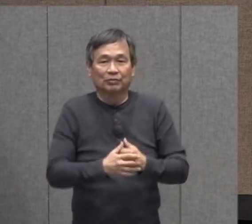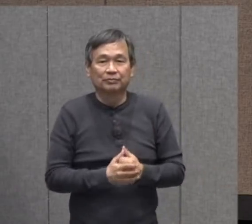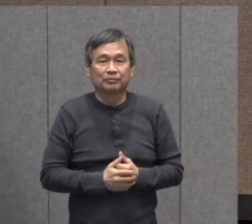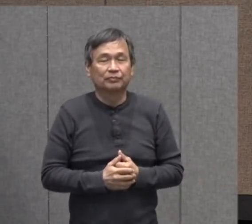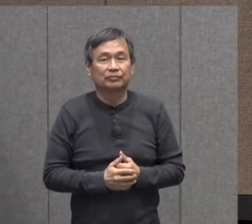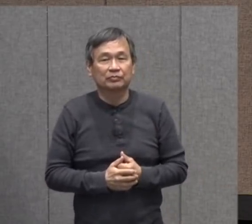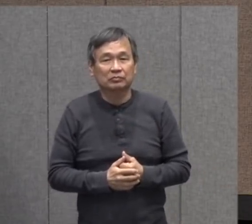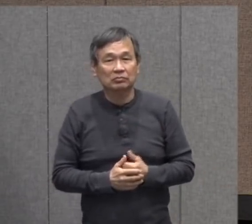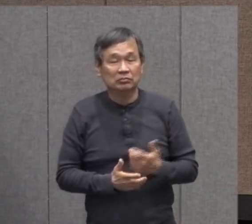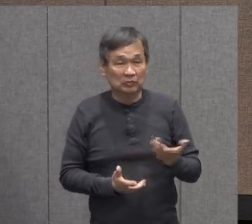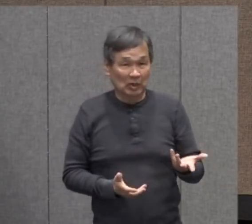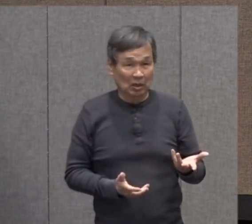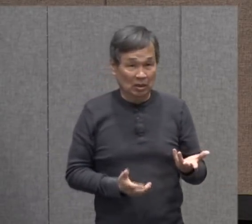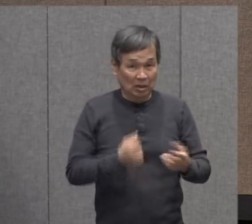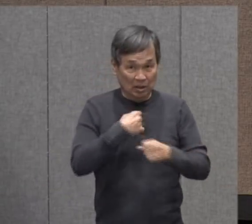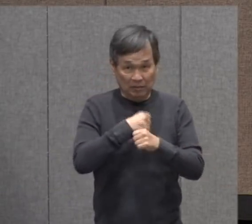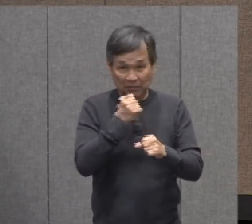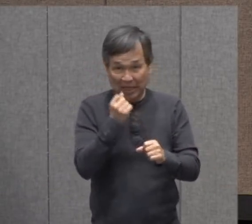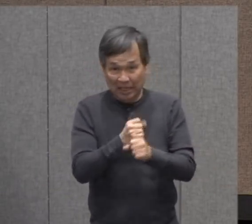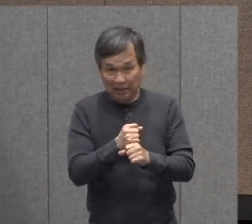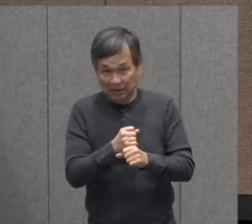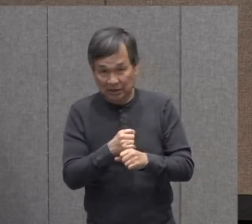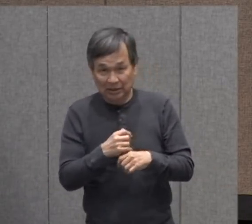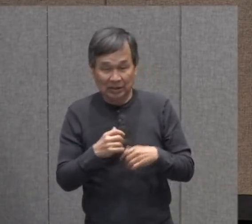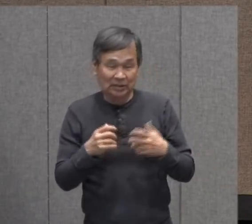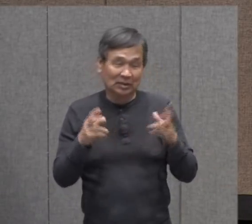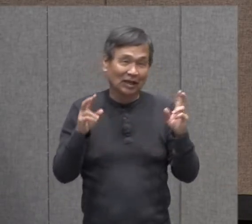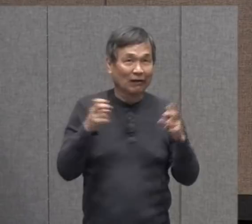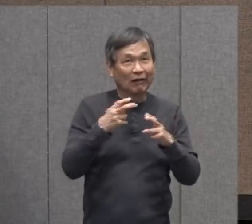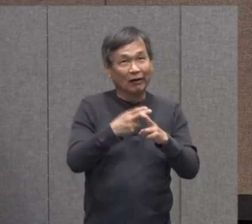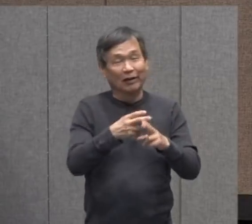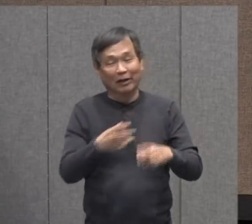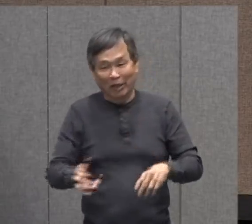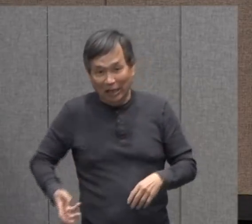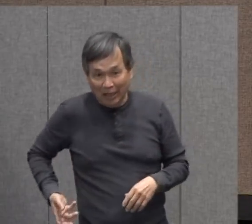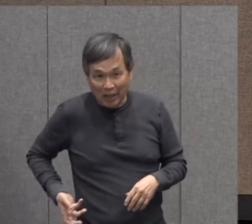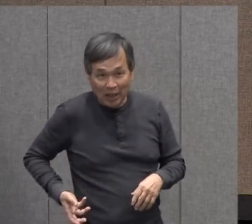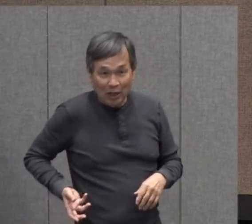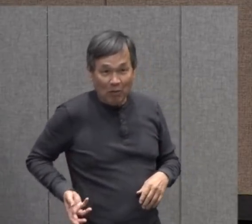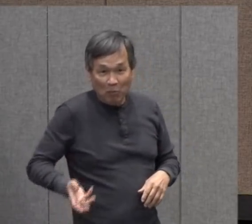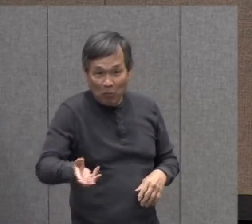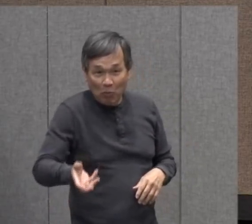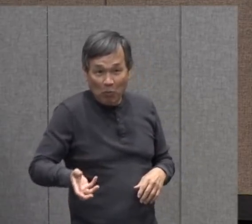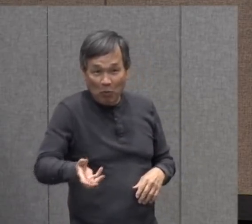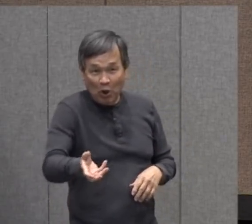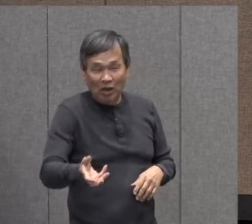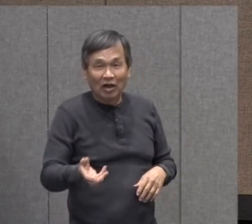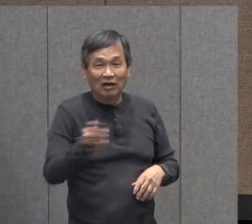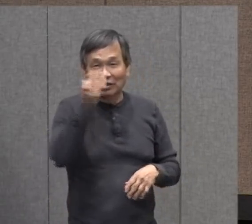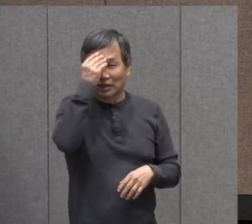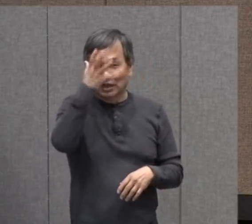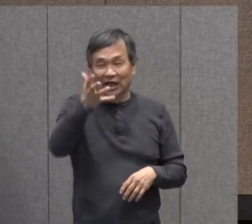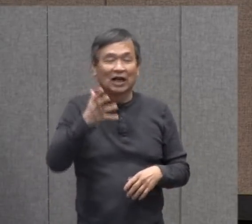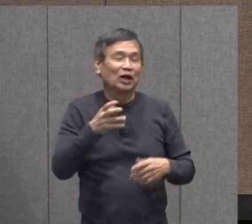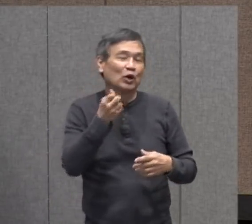and then create a bowling game at your house. I used to create bowling games all the time when I was a kid.